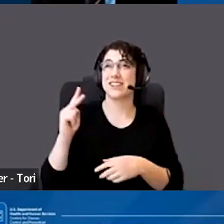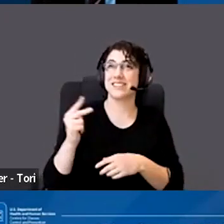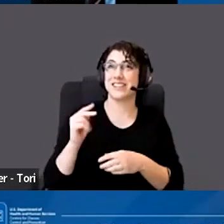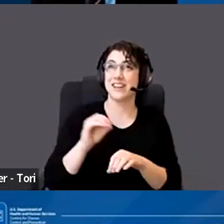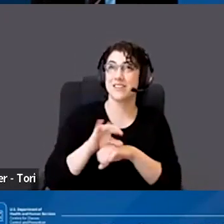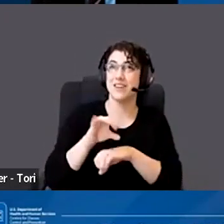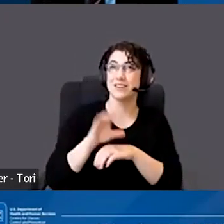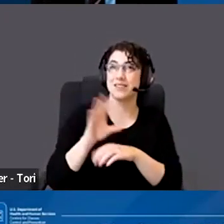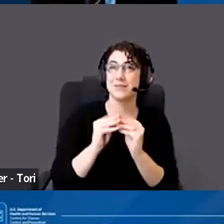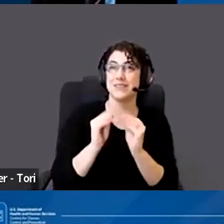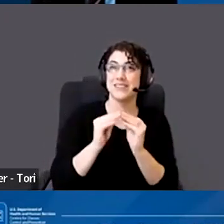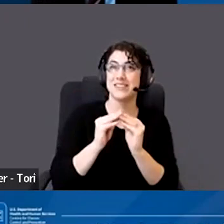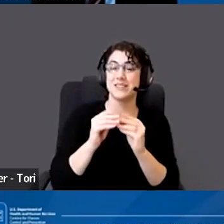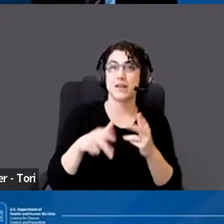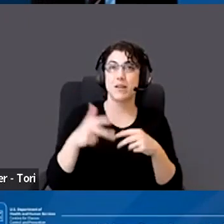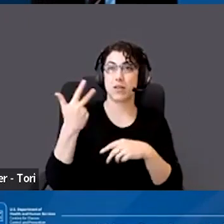to be diving into critically important issues,